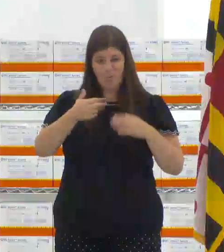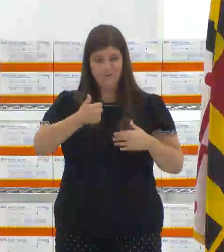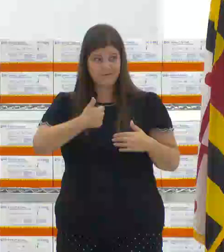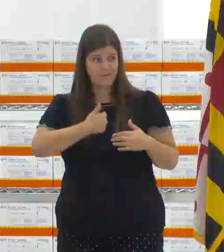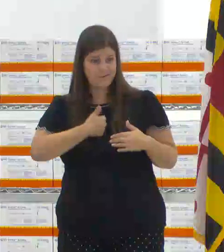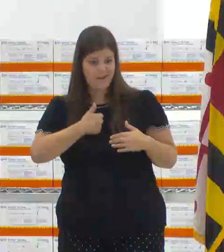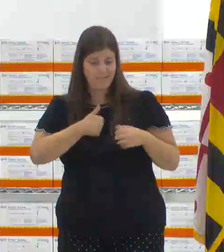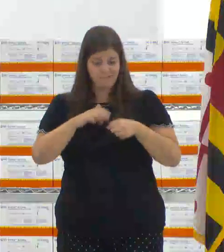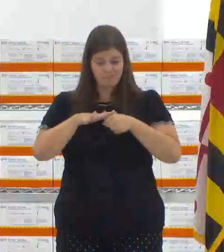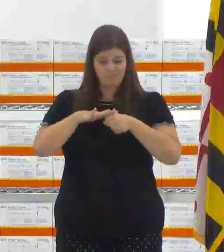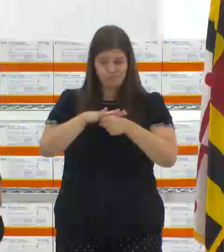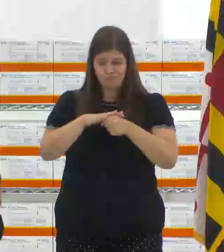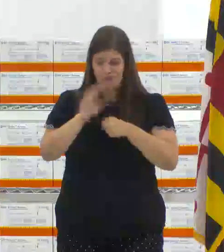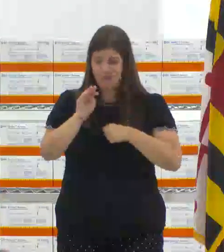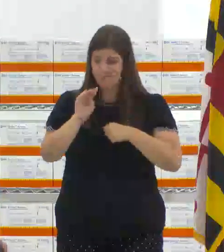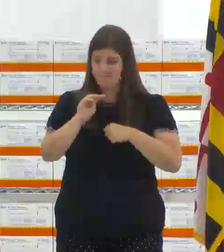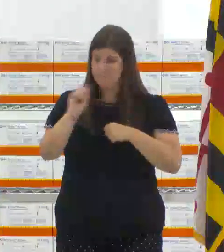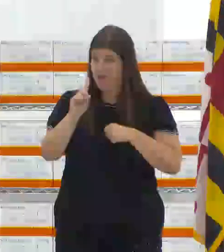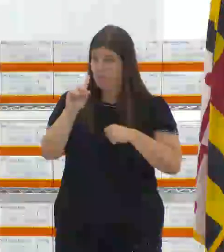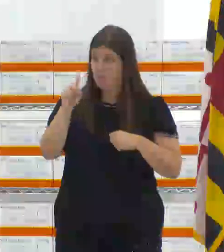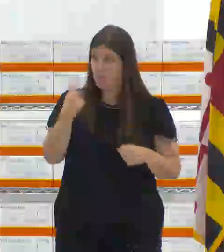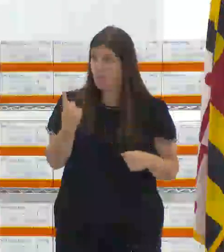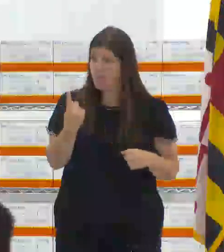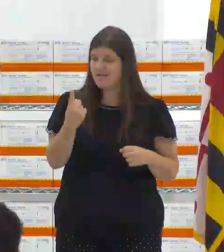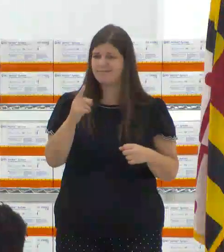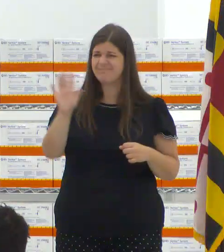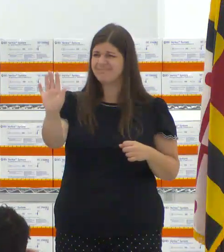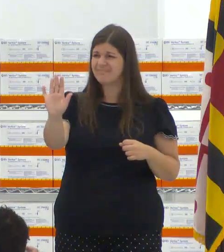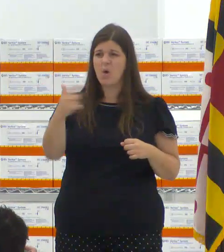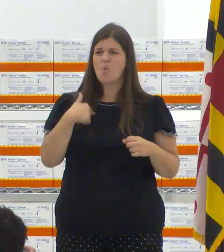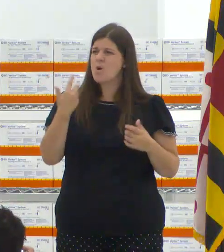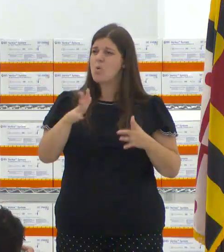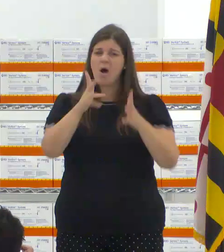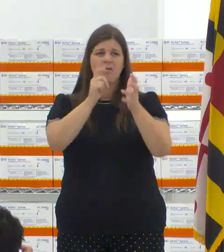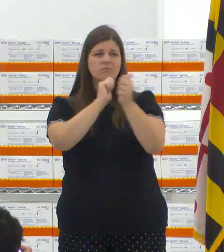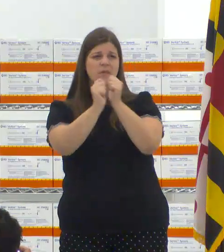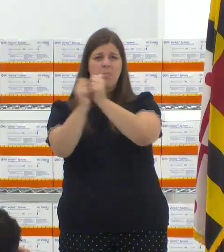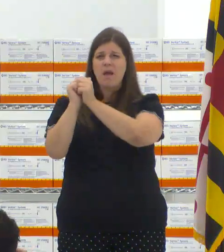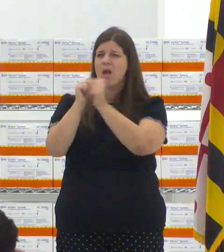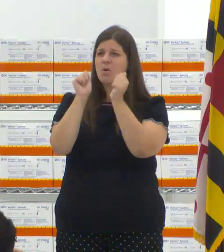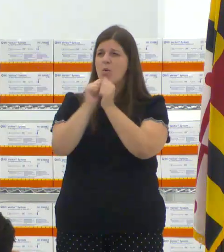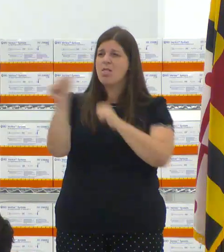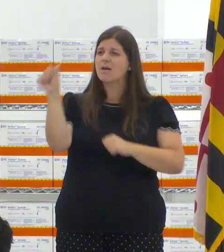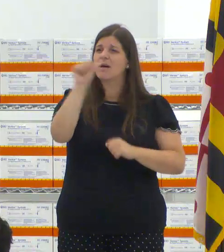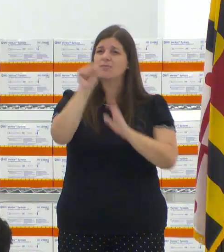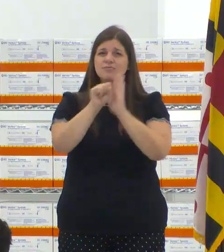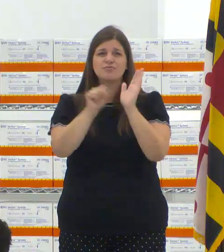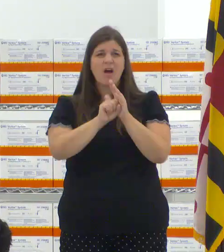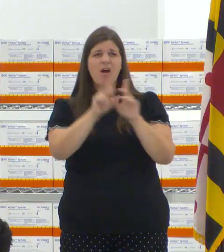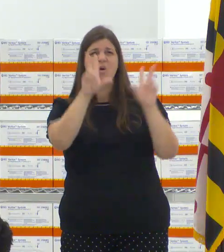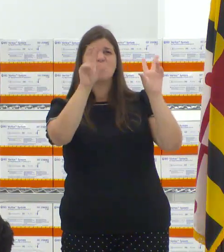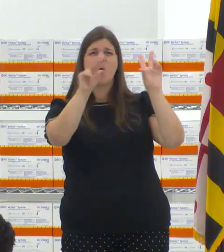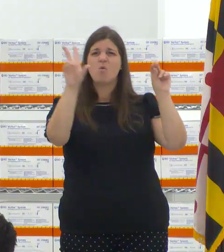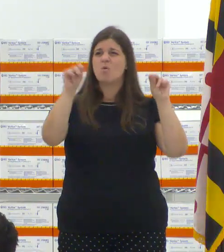of scaling up the production of rapid point-of-care antigen testing which can deliver results on site in just 15 minutes.